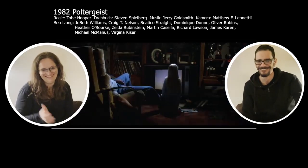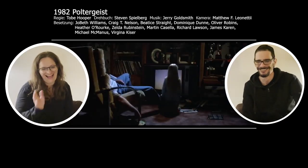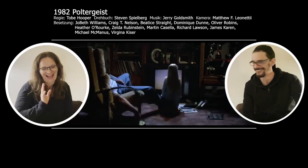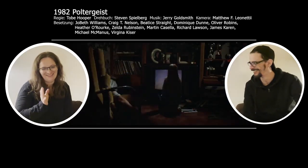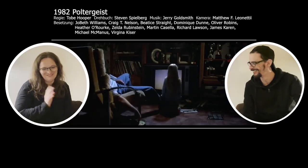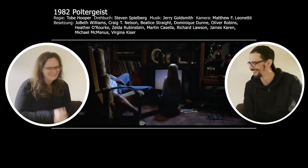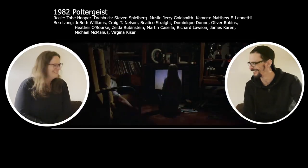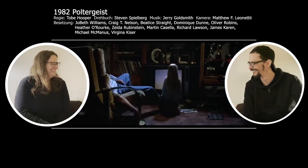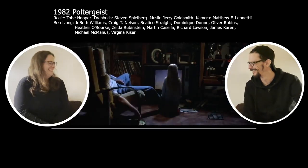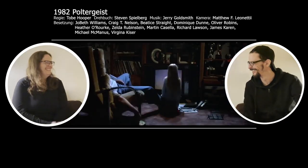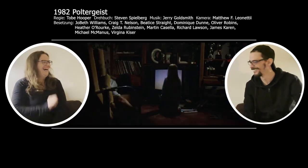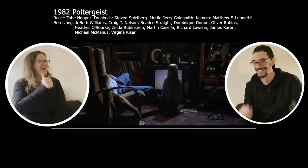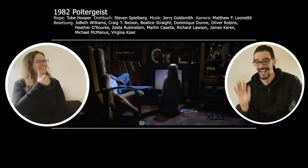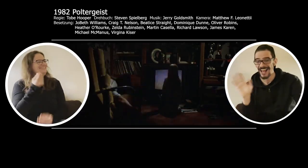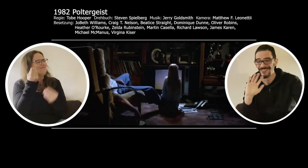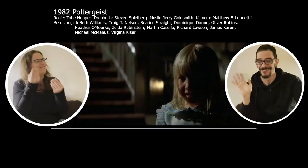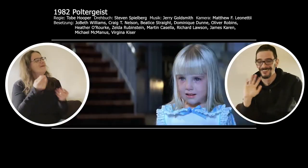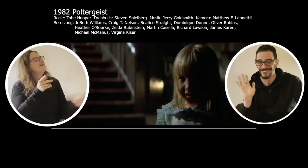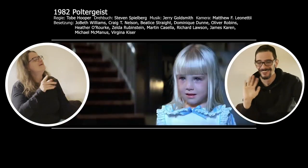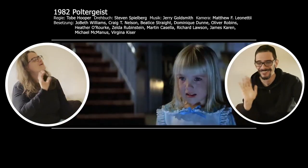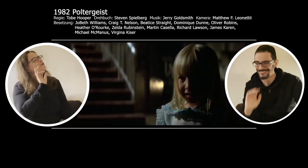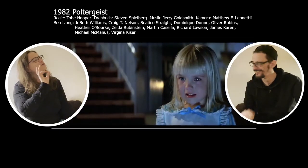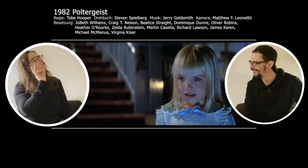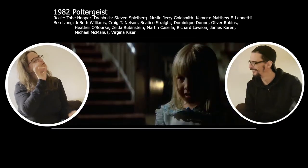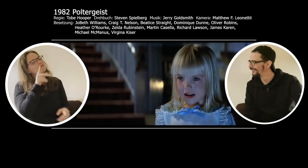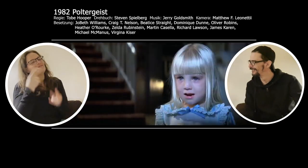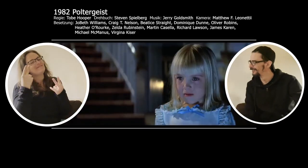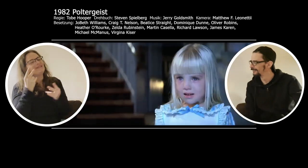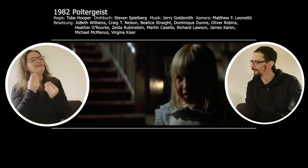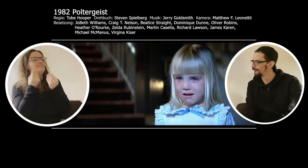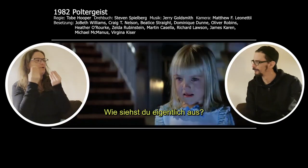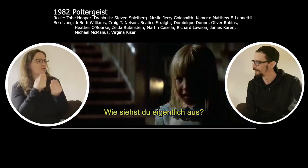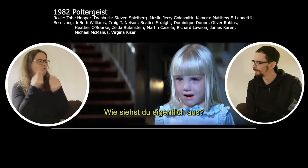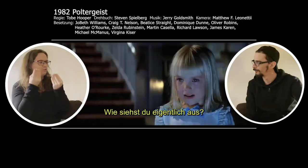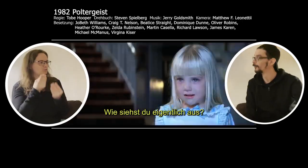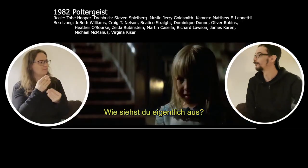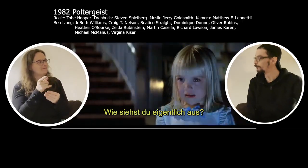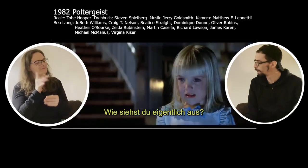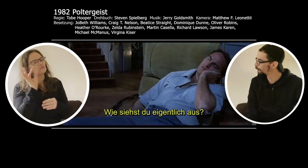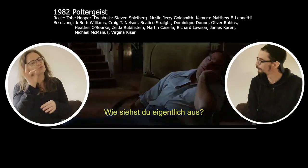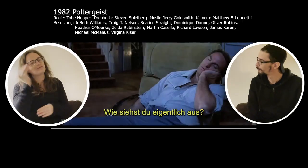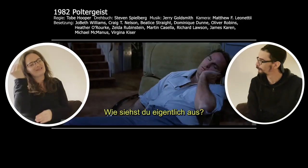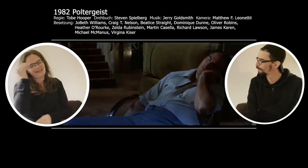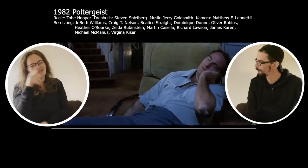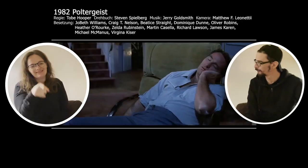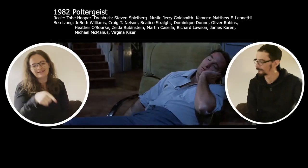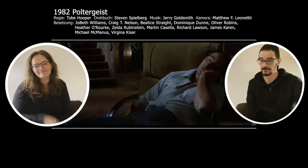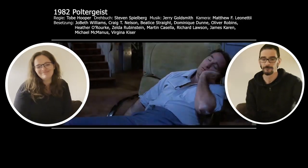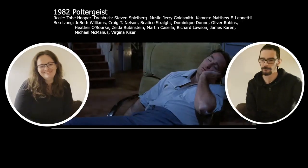Hello! Hello! - This is their first greeting. It's good and important to greet each other. She learned this well.